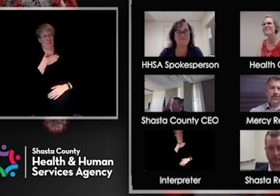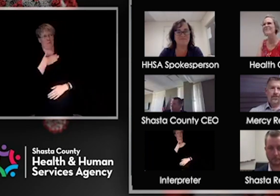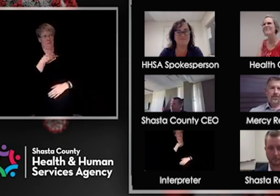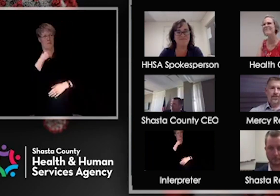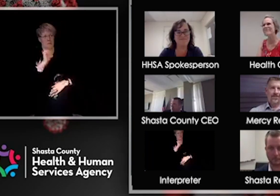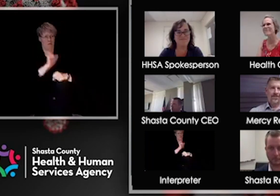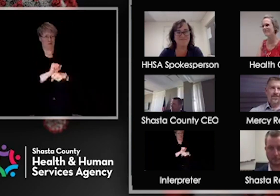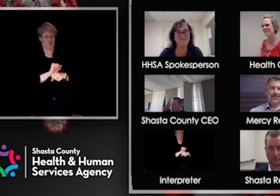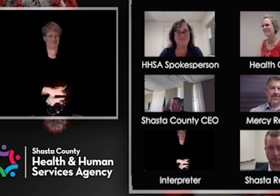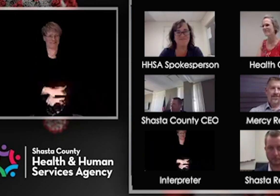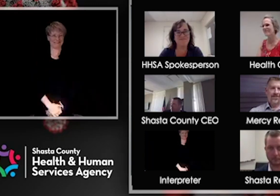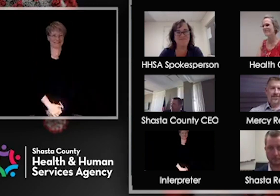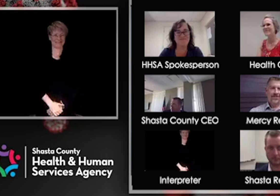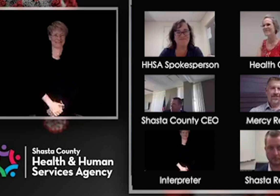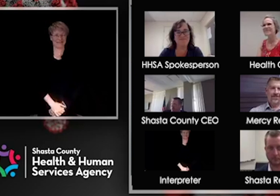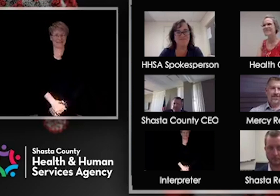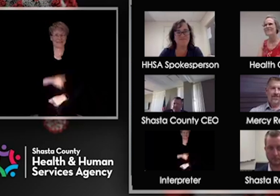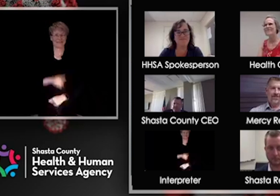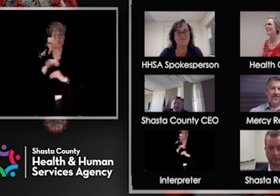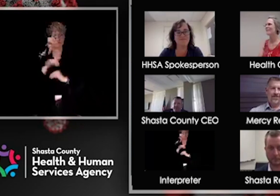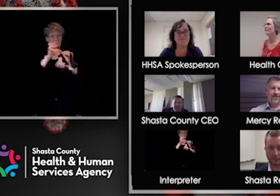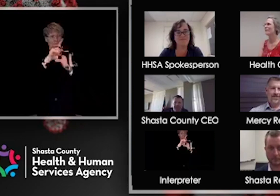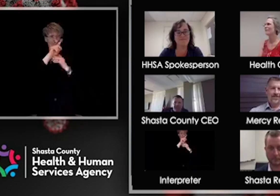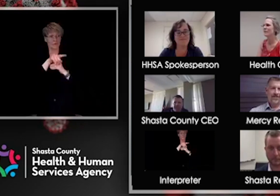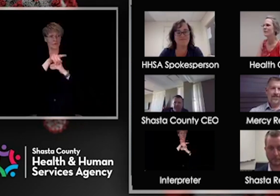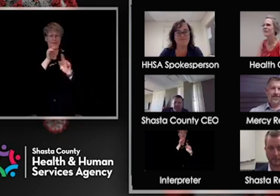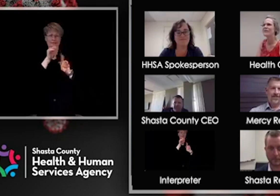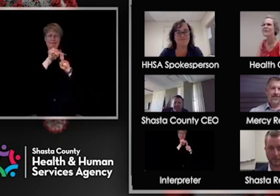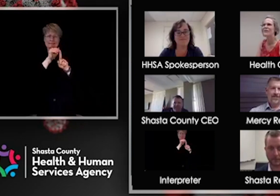I have one more question for you. I’m only picking on you because the Sheriff isn’t